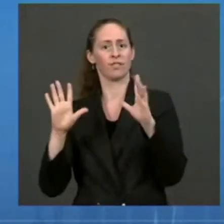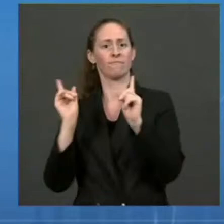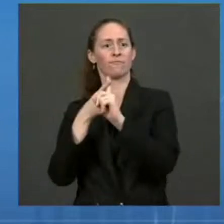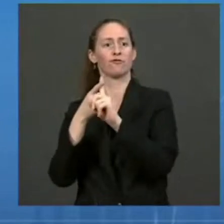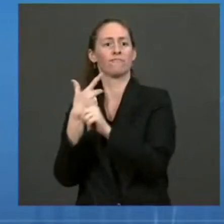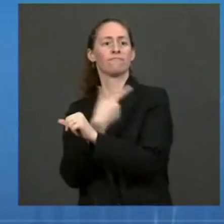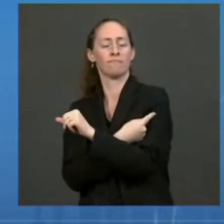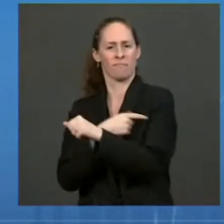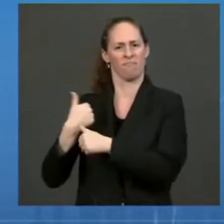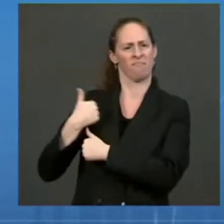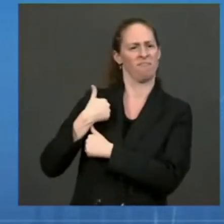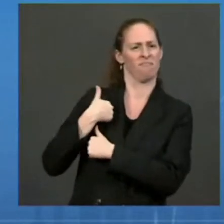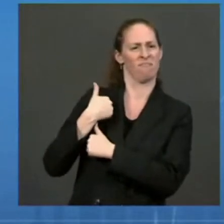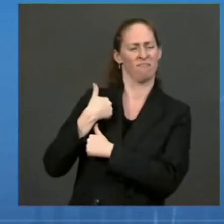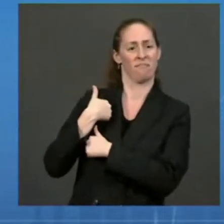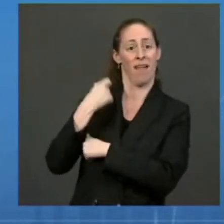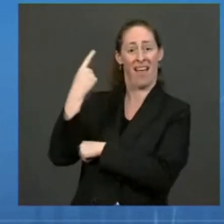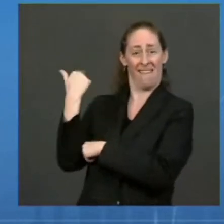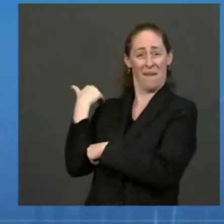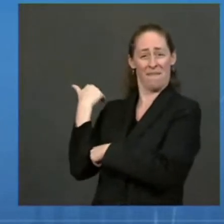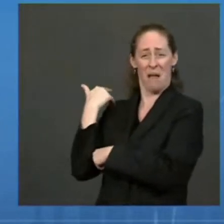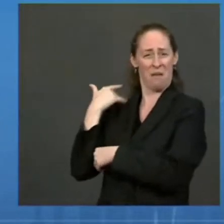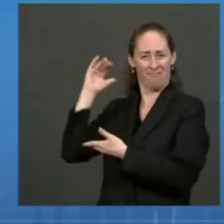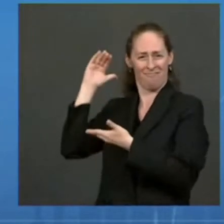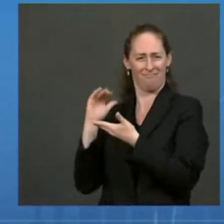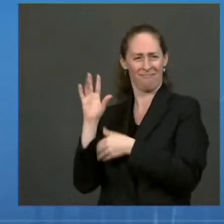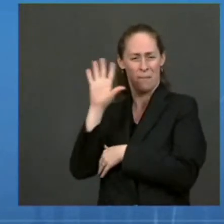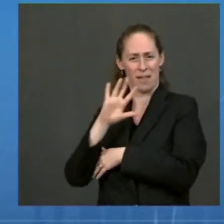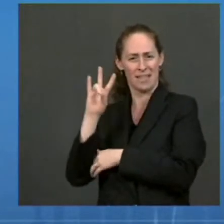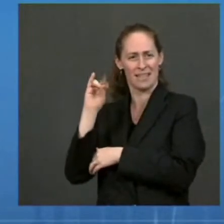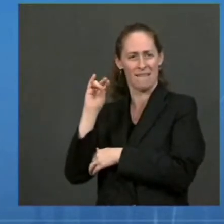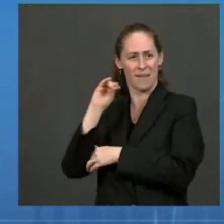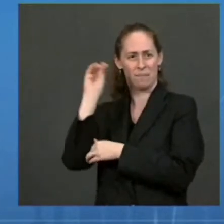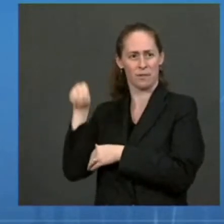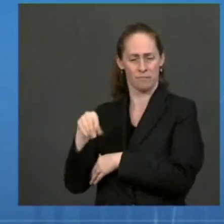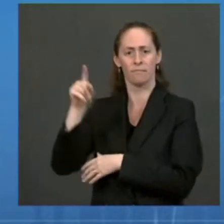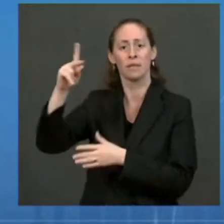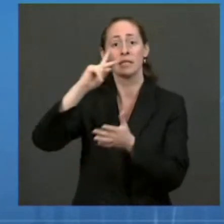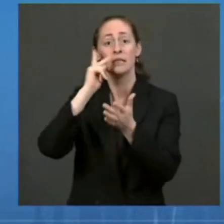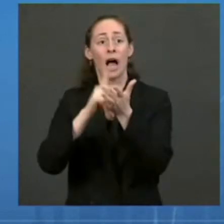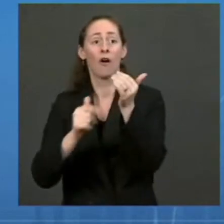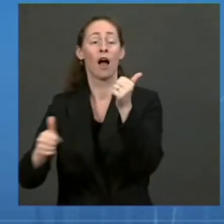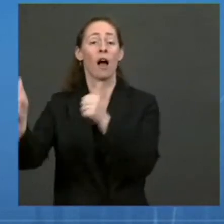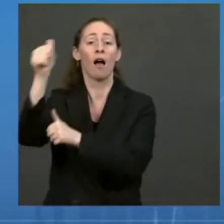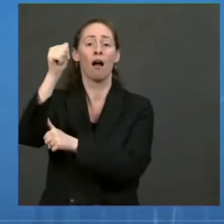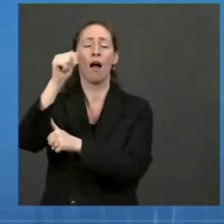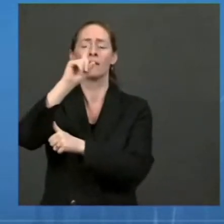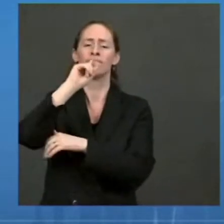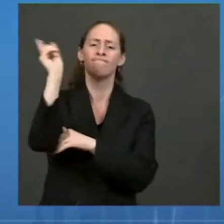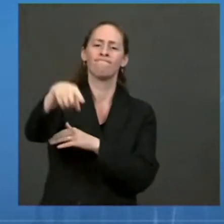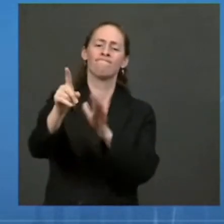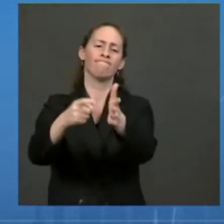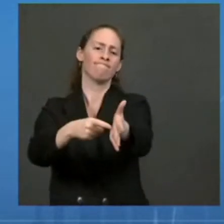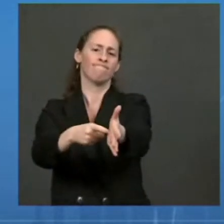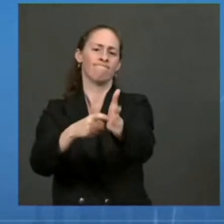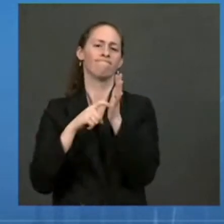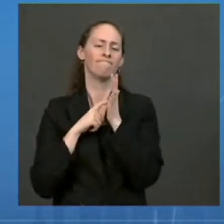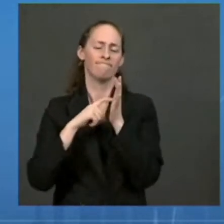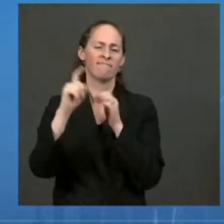NOW GOTTEN AT LEAST THE FIRST SHOT, THAT IS UP FROM 76% JUST